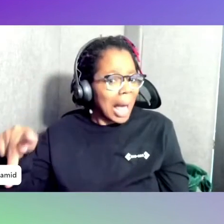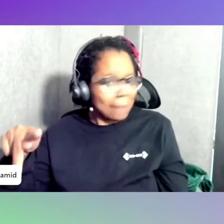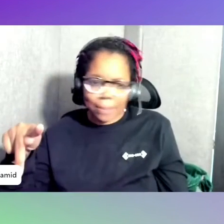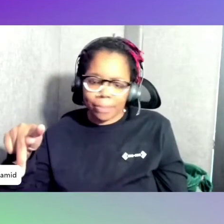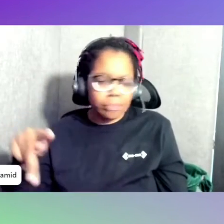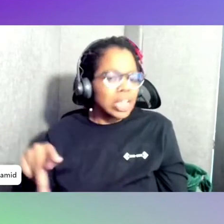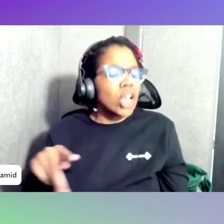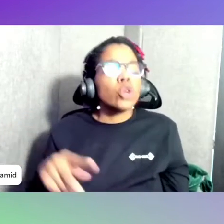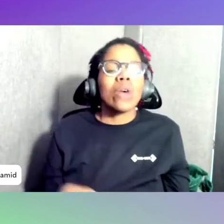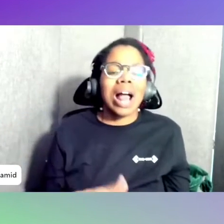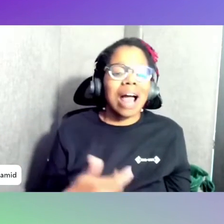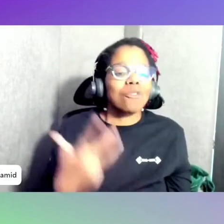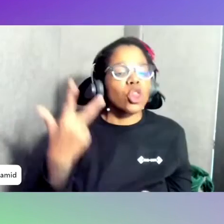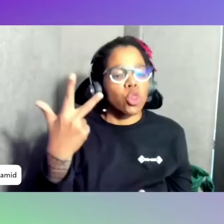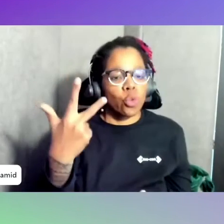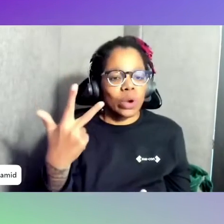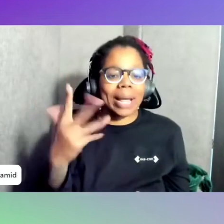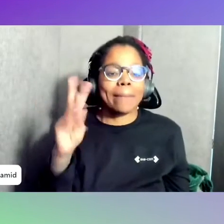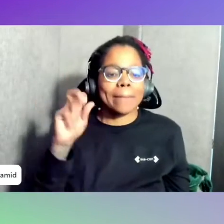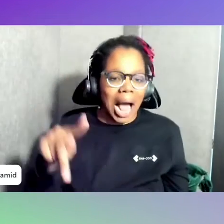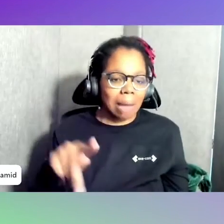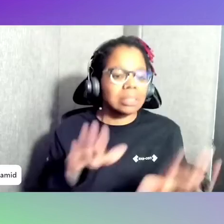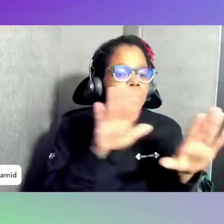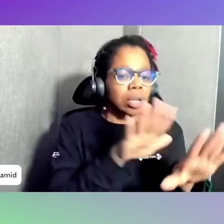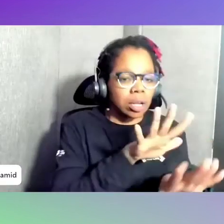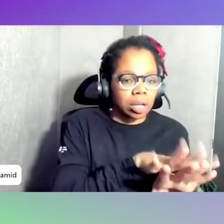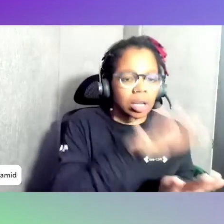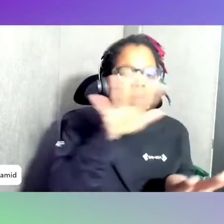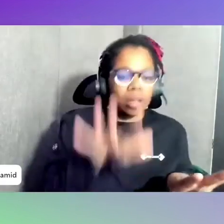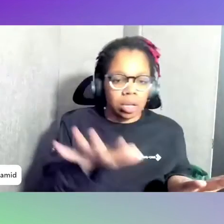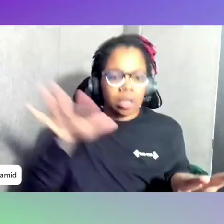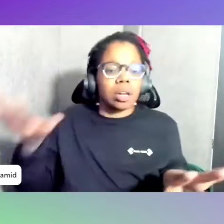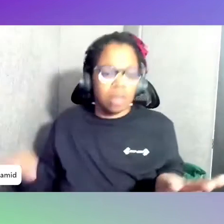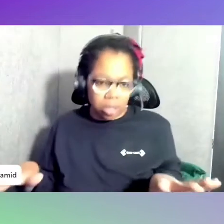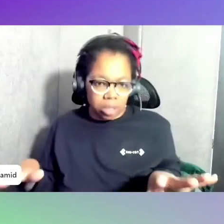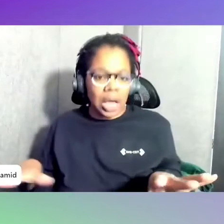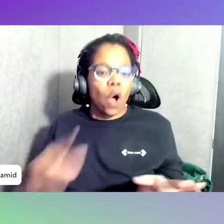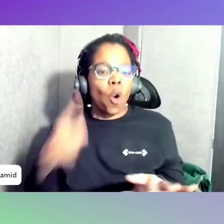affiliation, and income, you probably would not want to represent all of those things in several layers on one map.